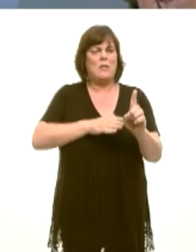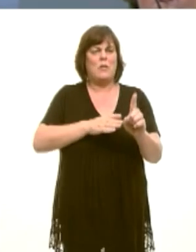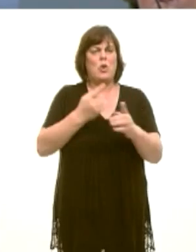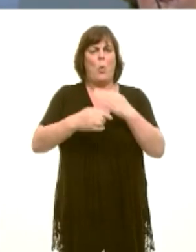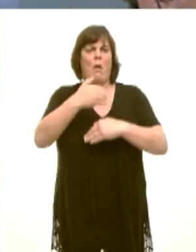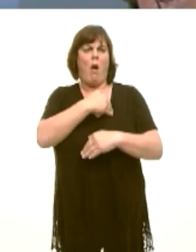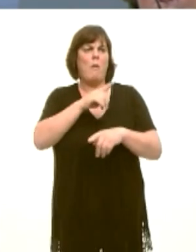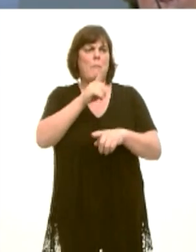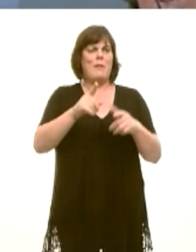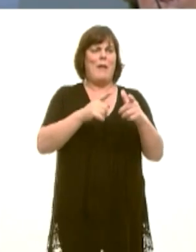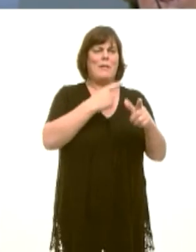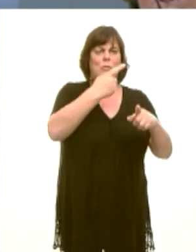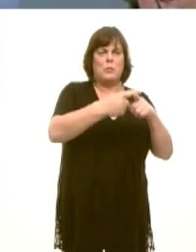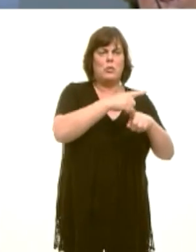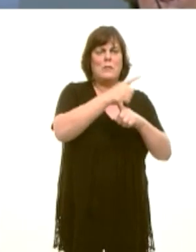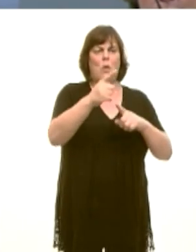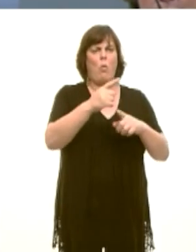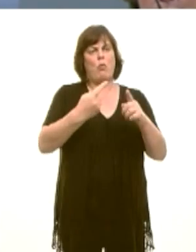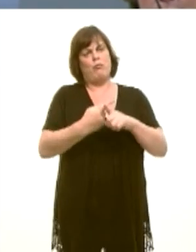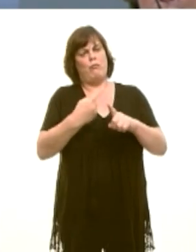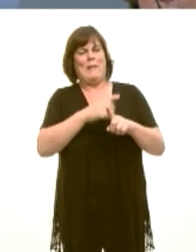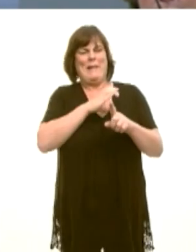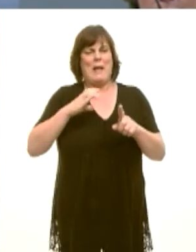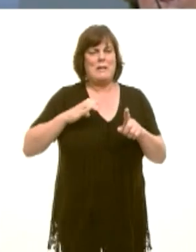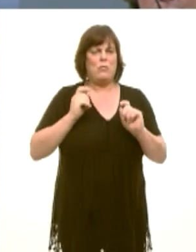urgent cancer times or whether they be just for the general referral times that have got